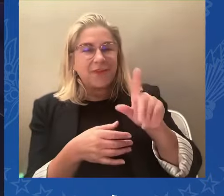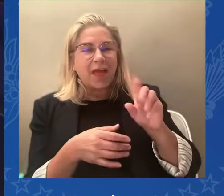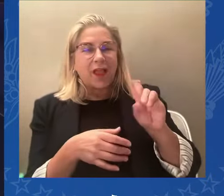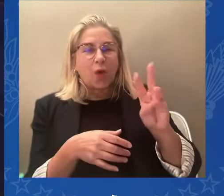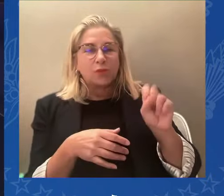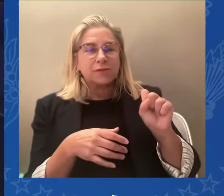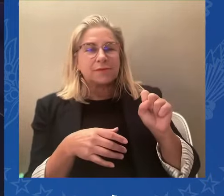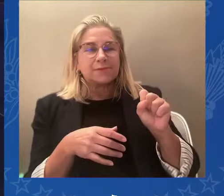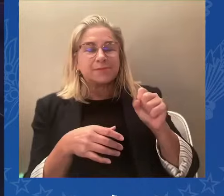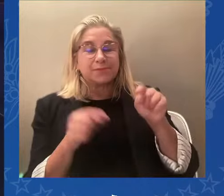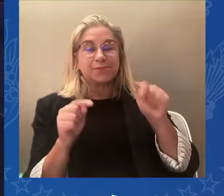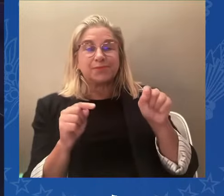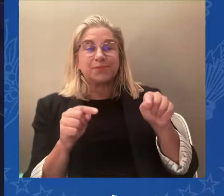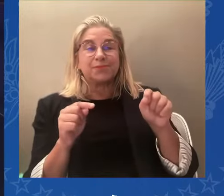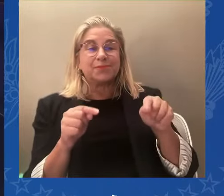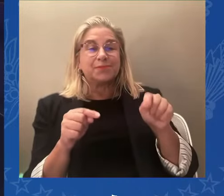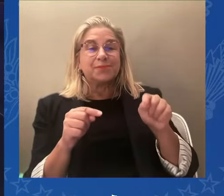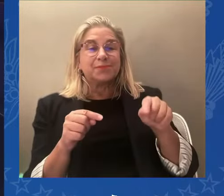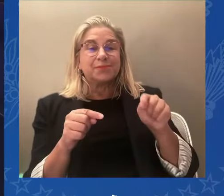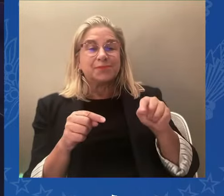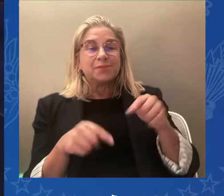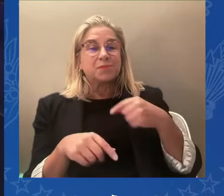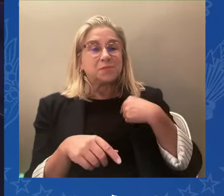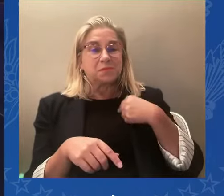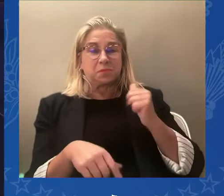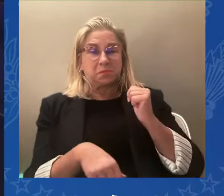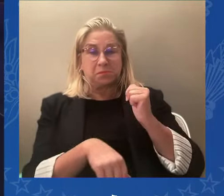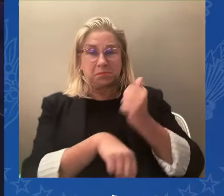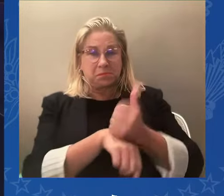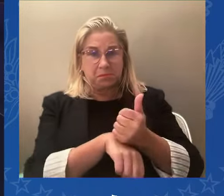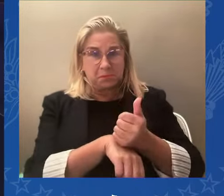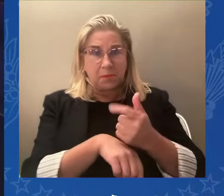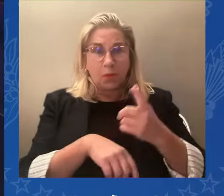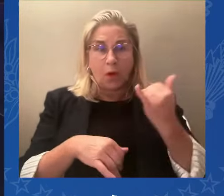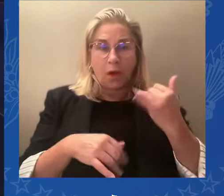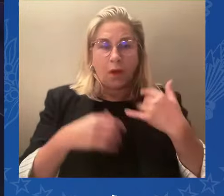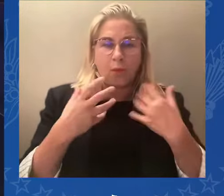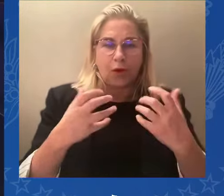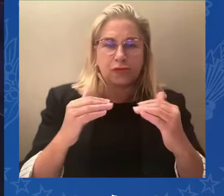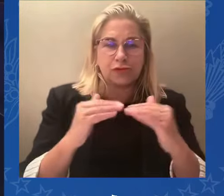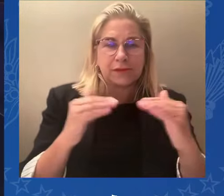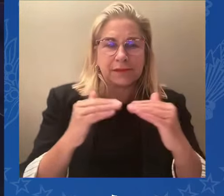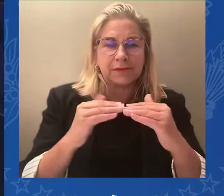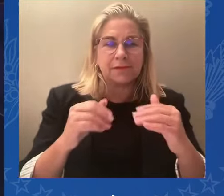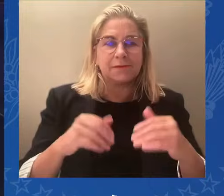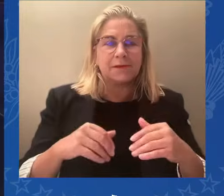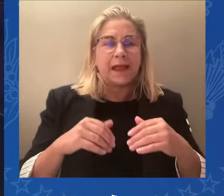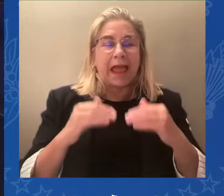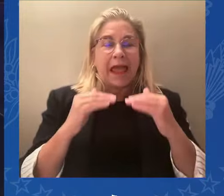and equity not just at home but around the world. There’s so much more we’re doing to help people